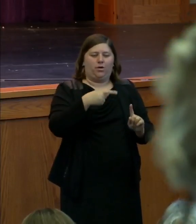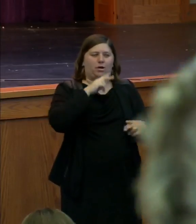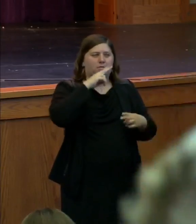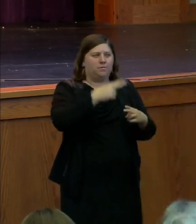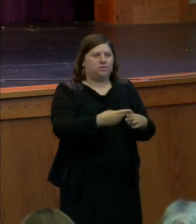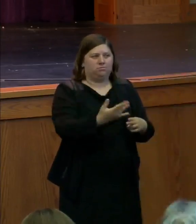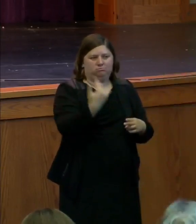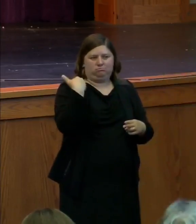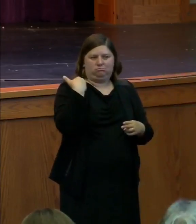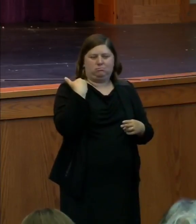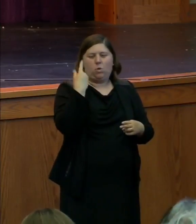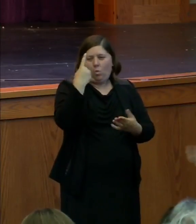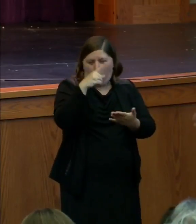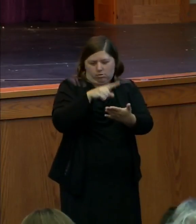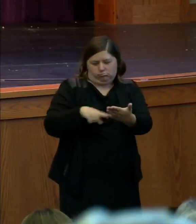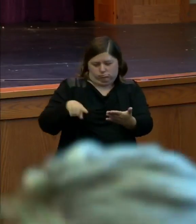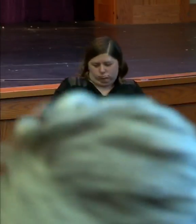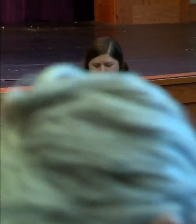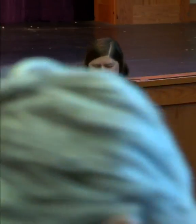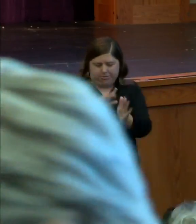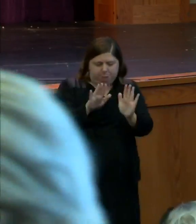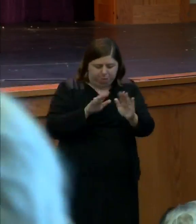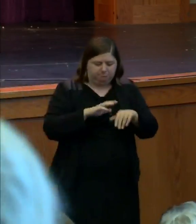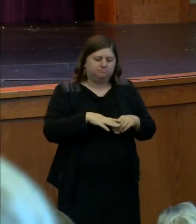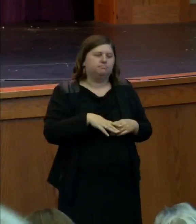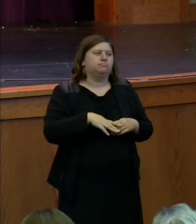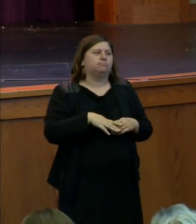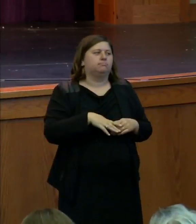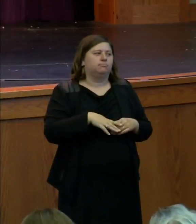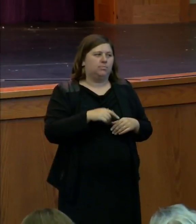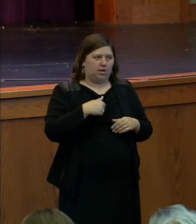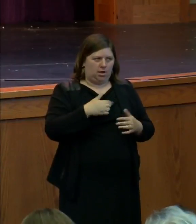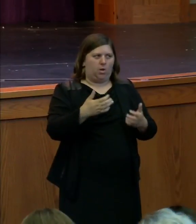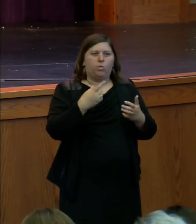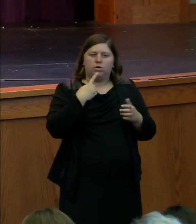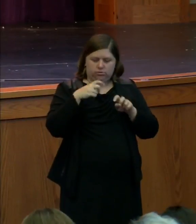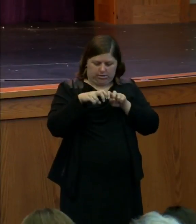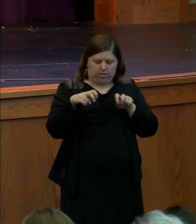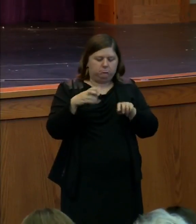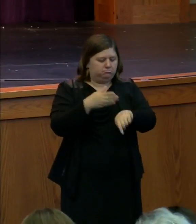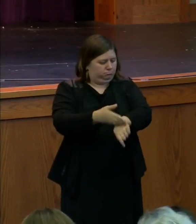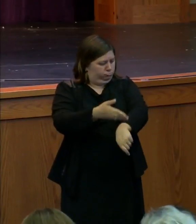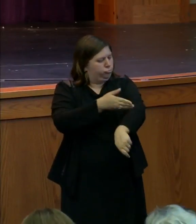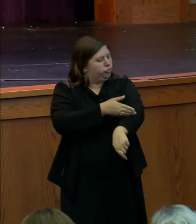FAR AS THE CRITICISM AND I WANT TO SAY THAT THE COMMISSION HAS IMPROVED.